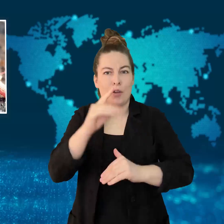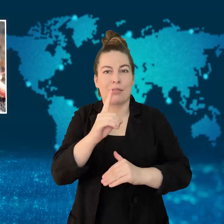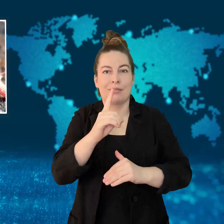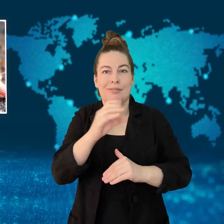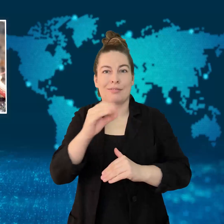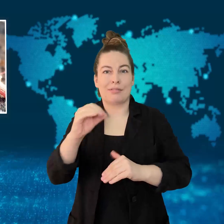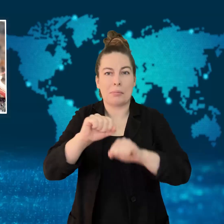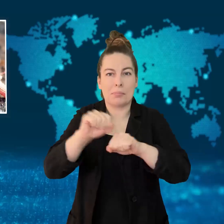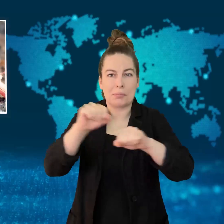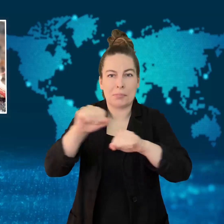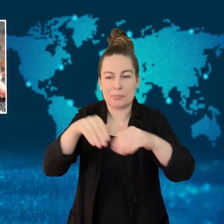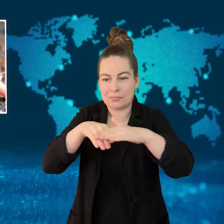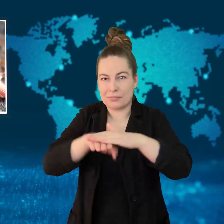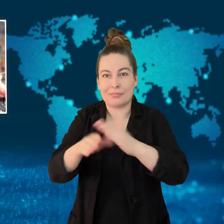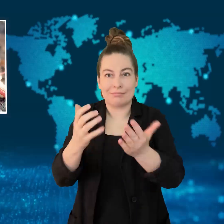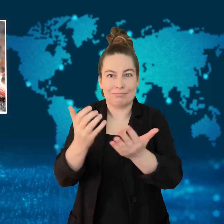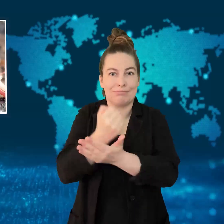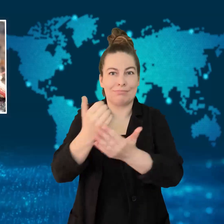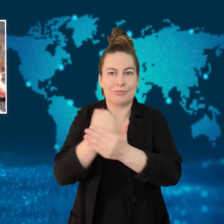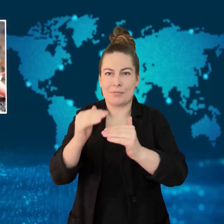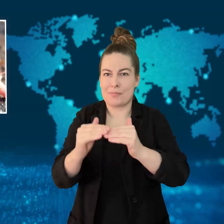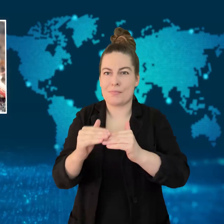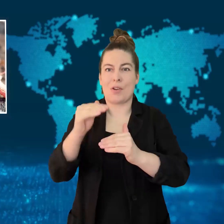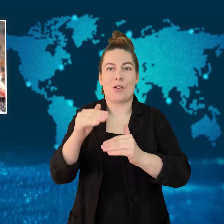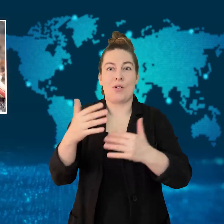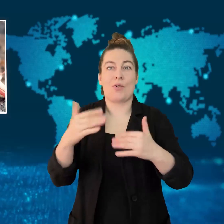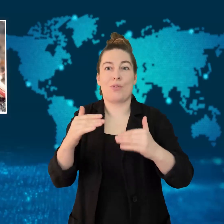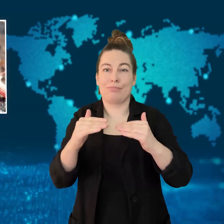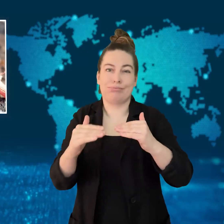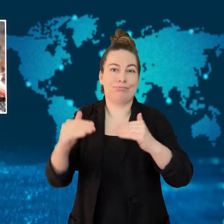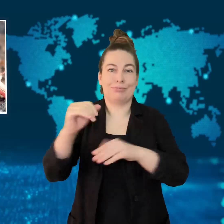World Records this year, on World Rat Day,